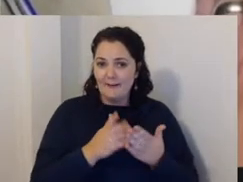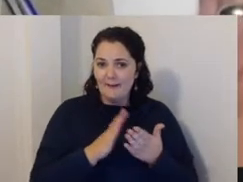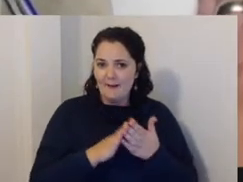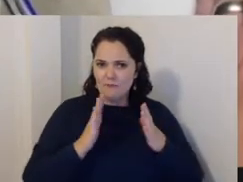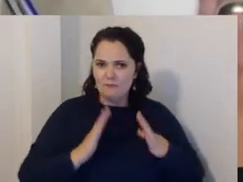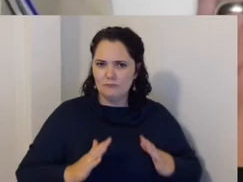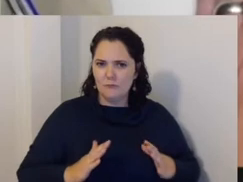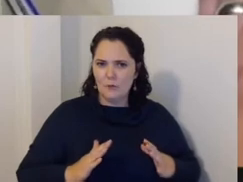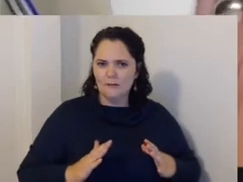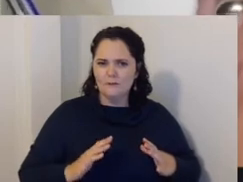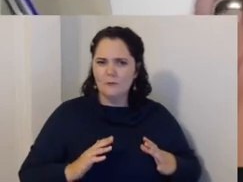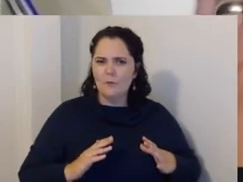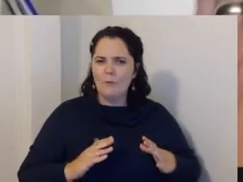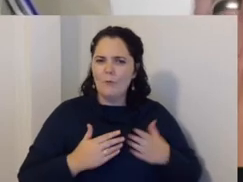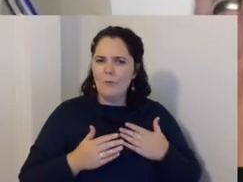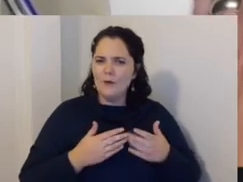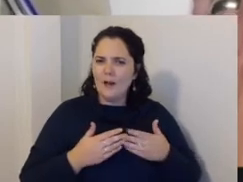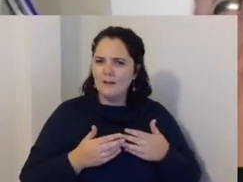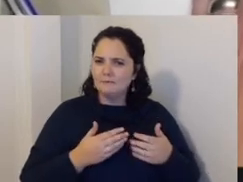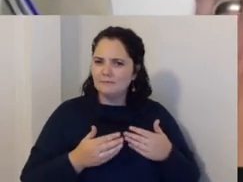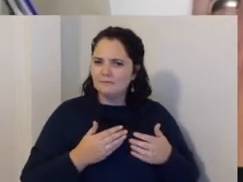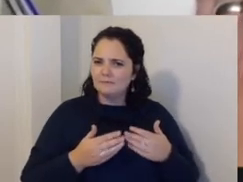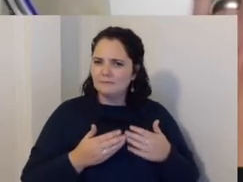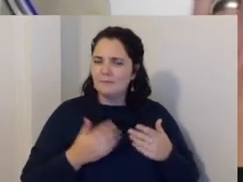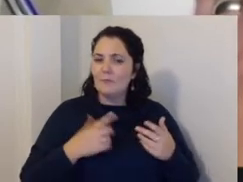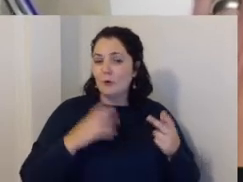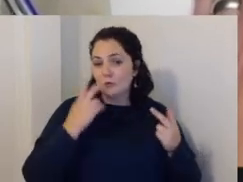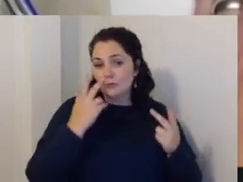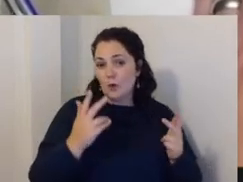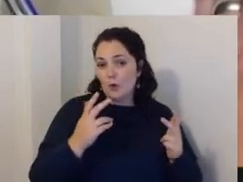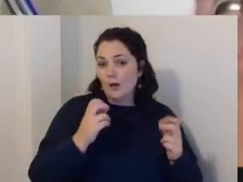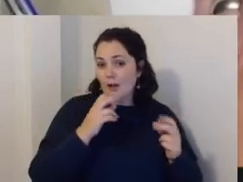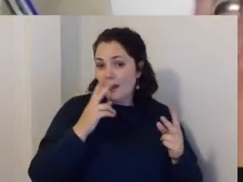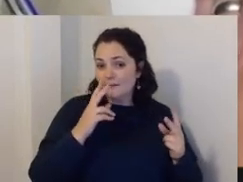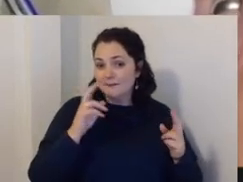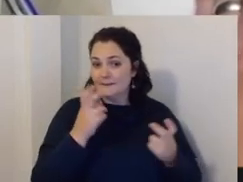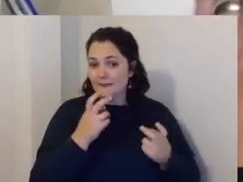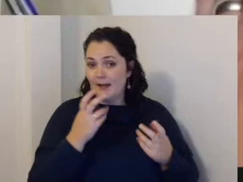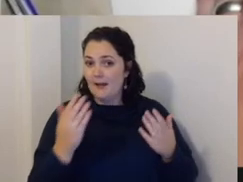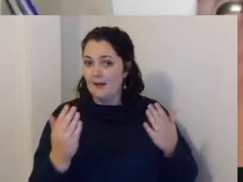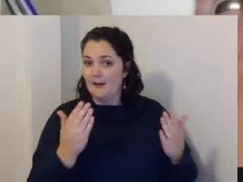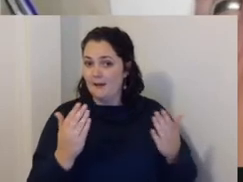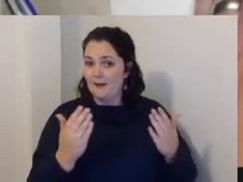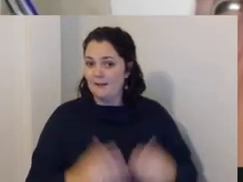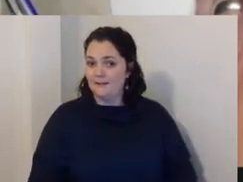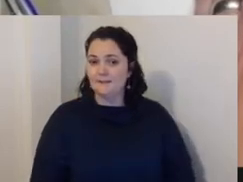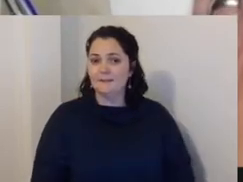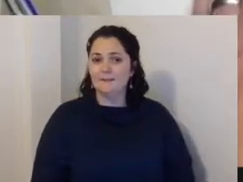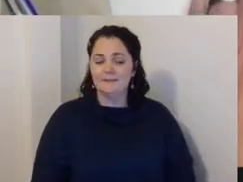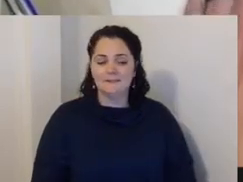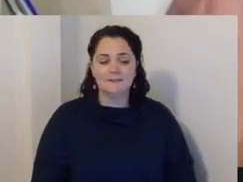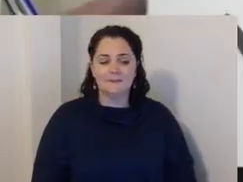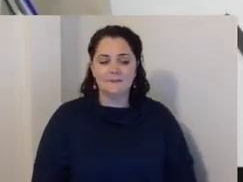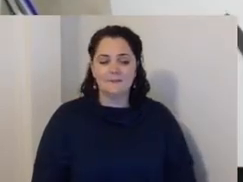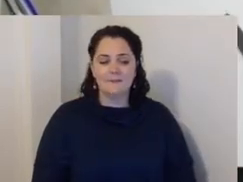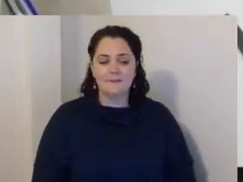of the body because I'm showing the shape of the light and dark in the body so really really